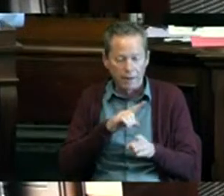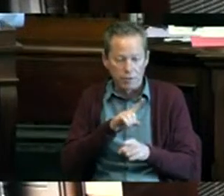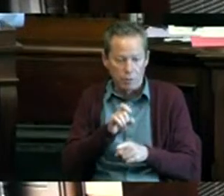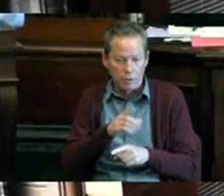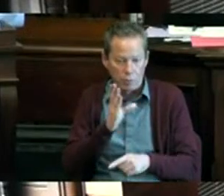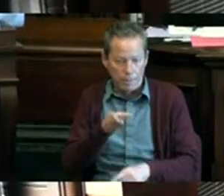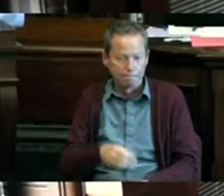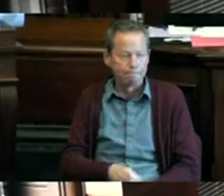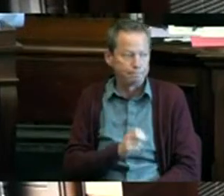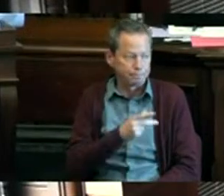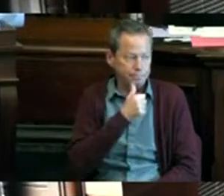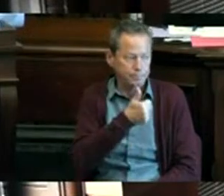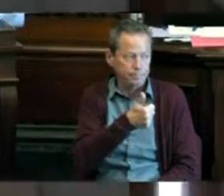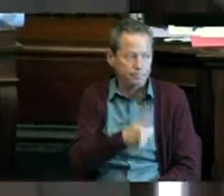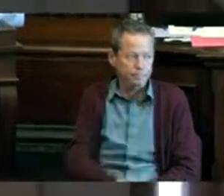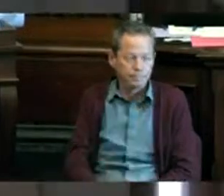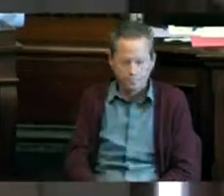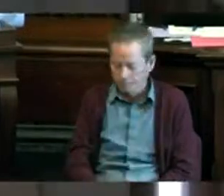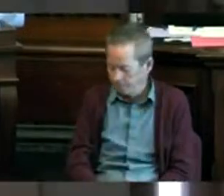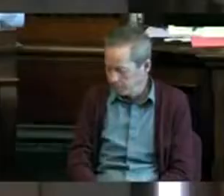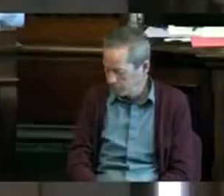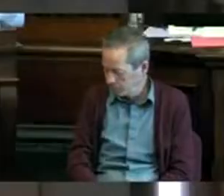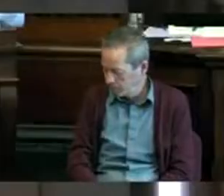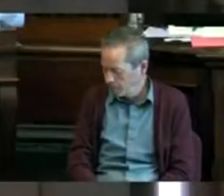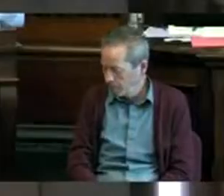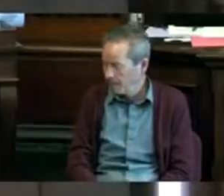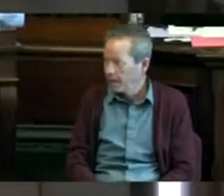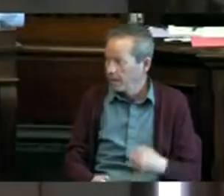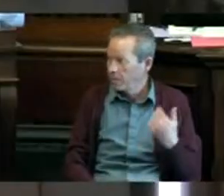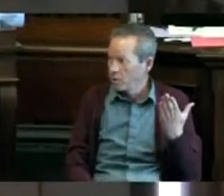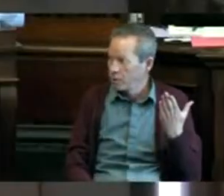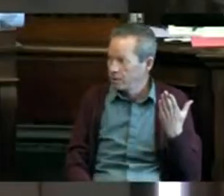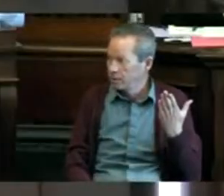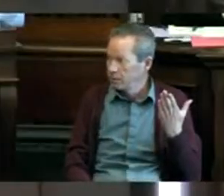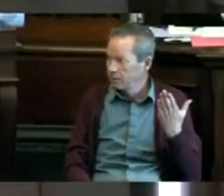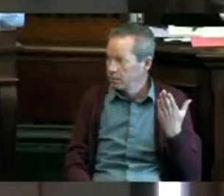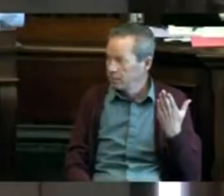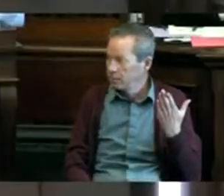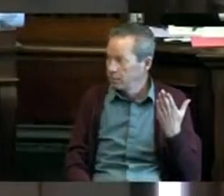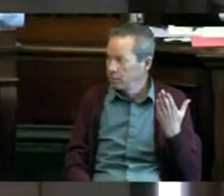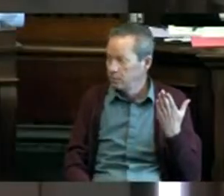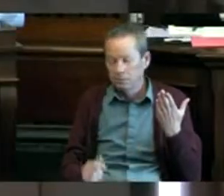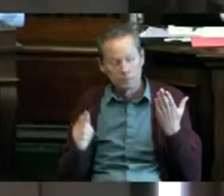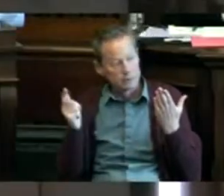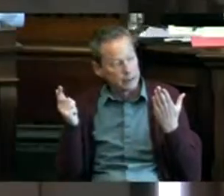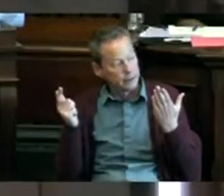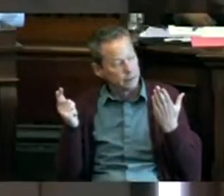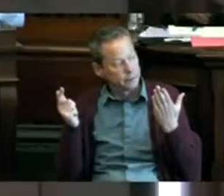helpful. And I believe with what we'll provide will be answering